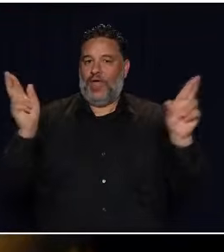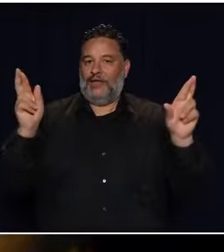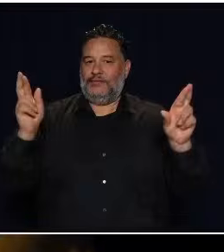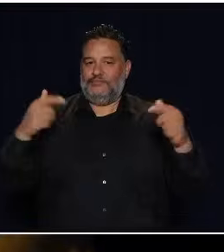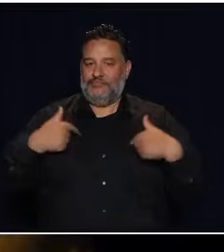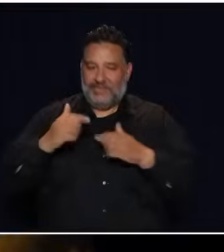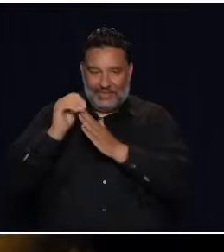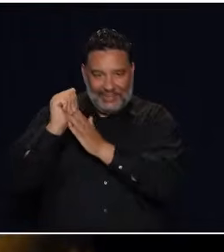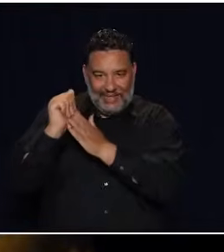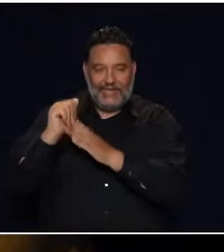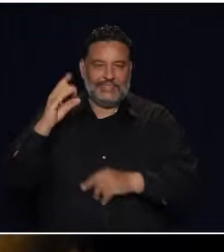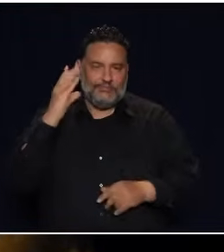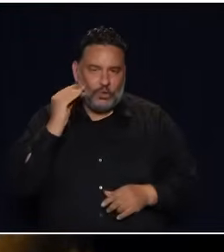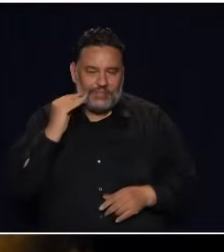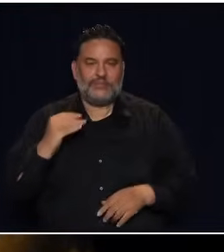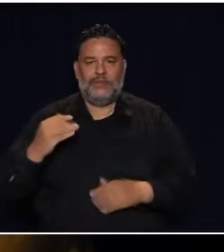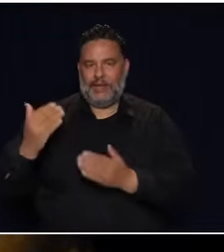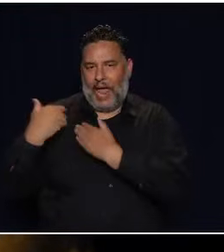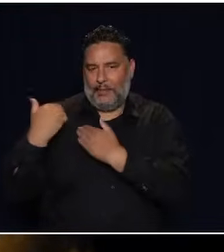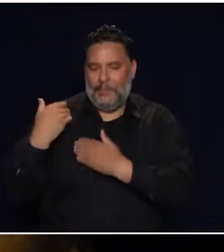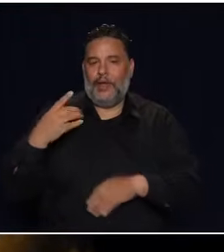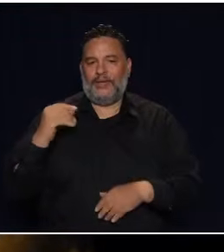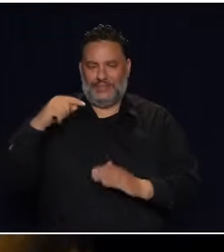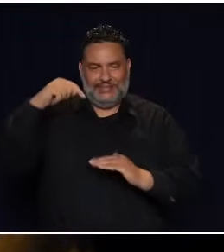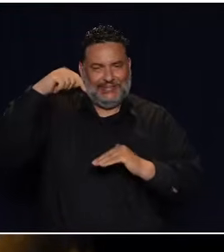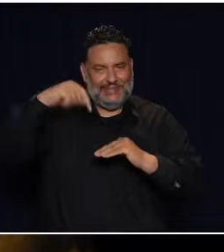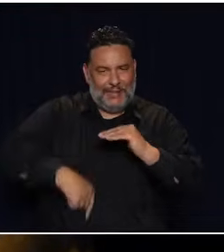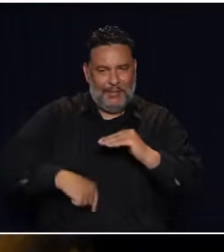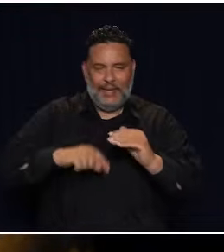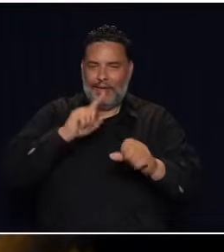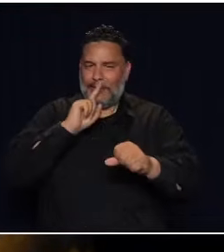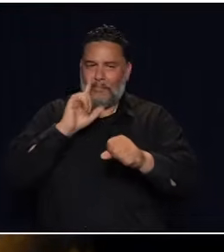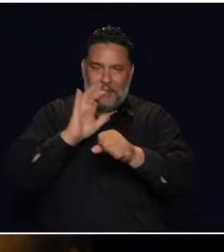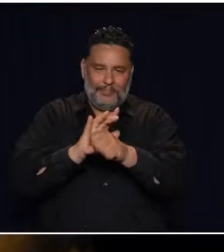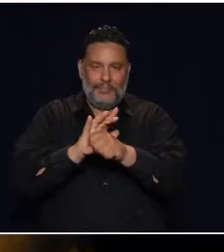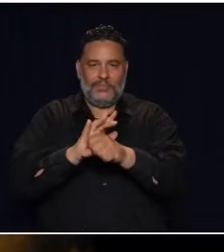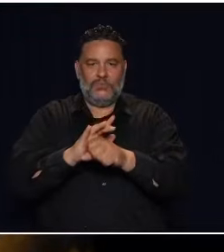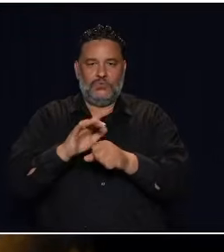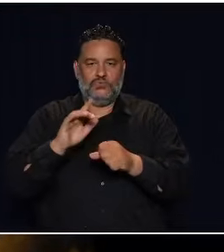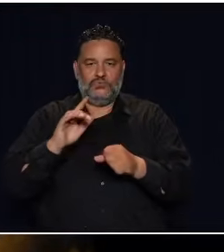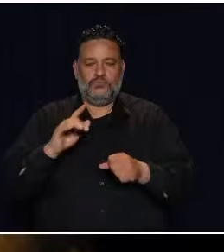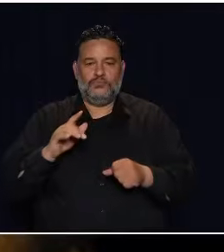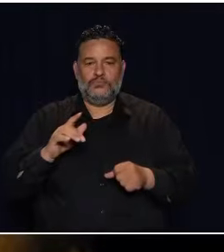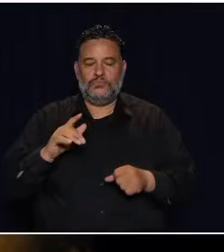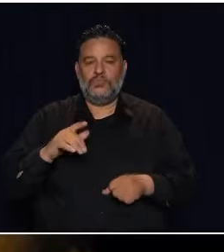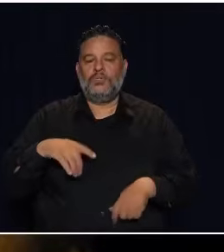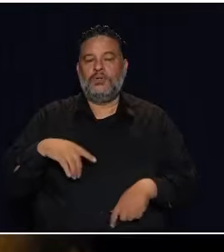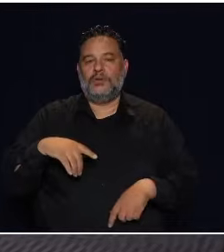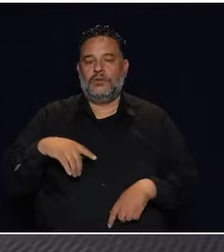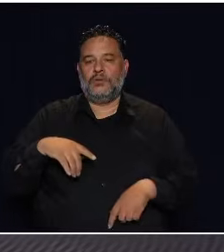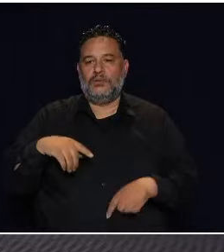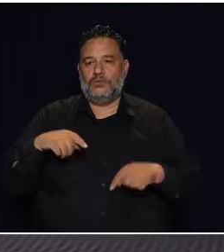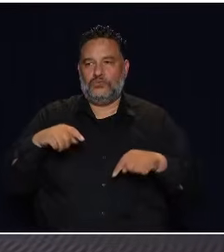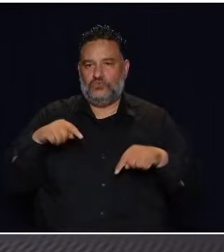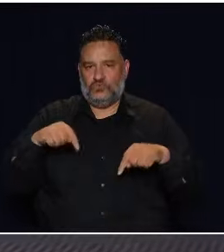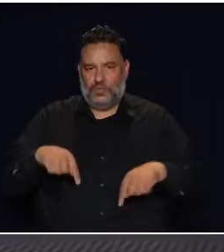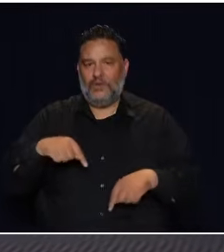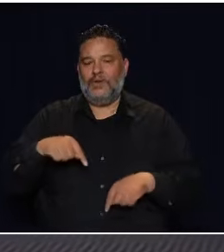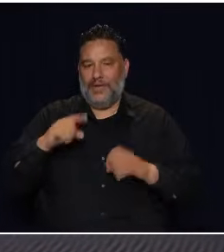PUBLIC EDUCATION AND I AM READY TO LEAD WITH EXPERIENCE, ACCOUNTABILITY, AND A DEEP